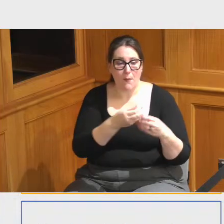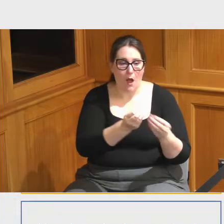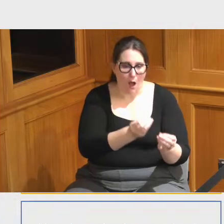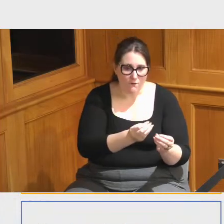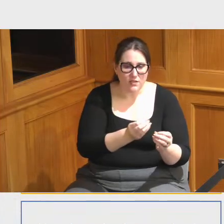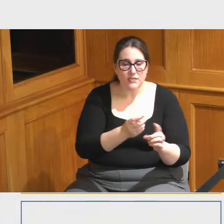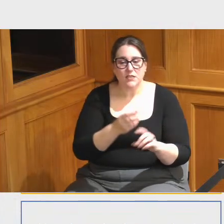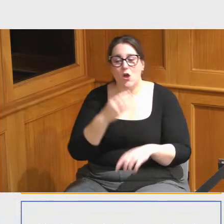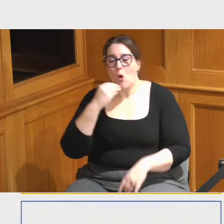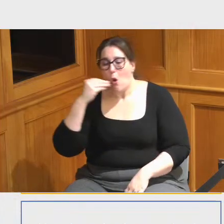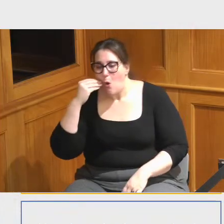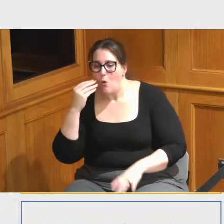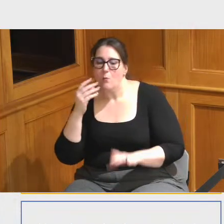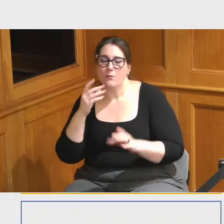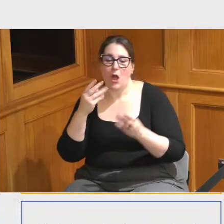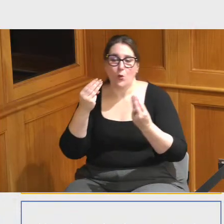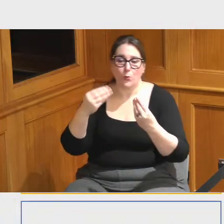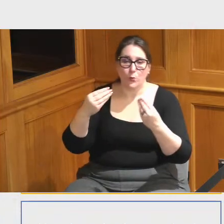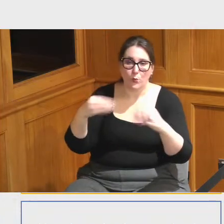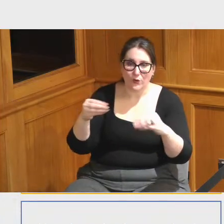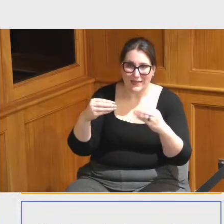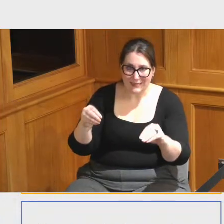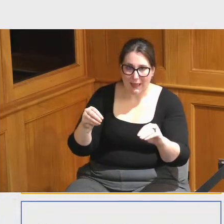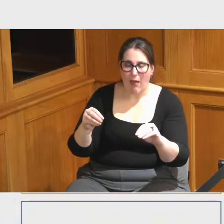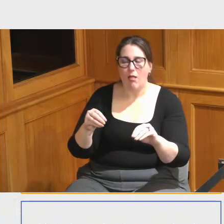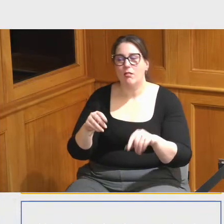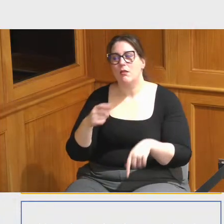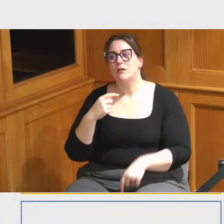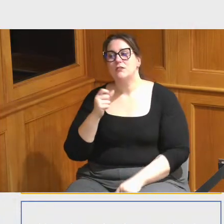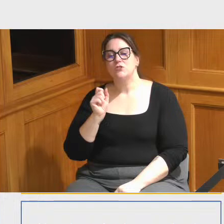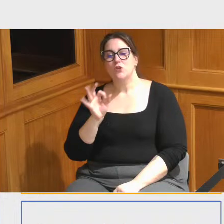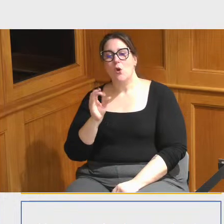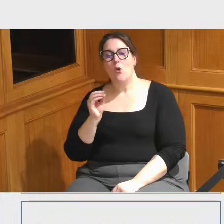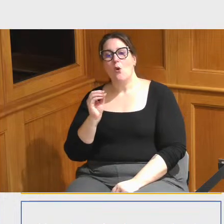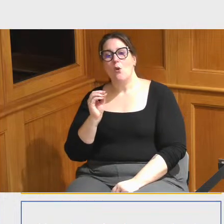retail which I'll go into a little bit more detail about. This is more about let's less about project